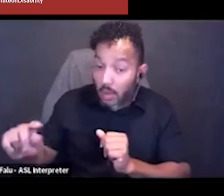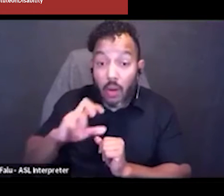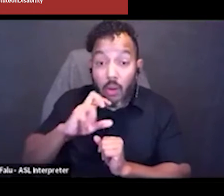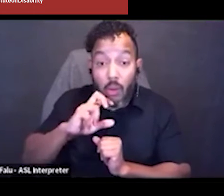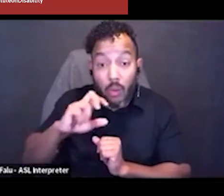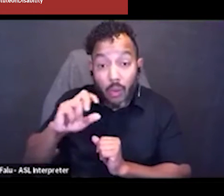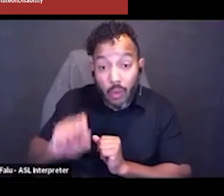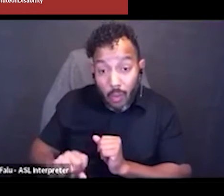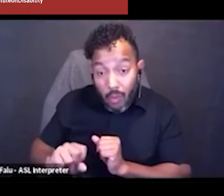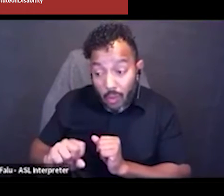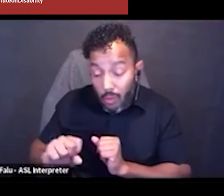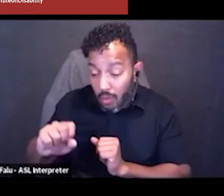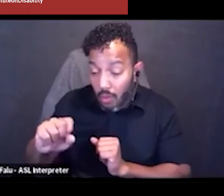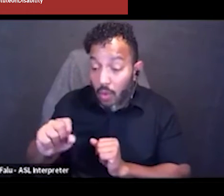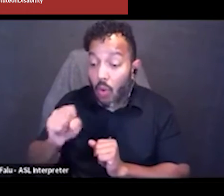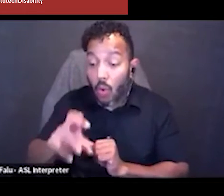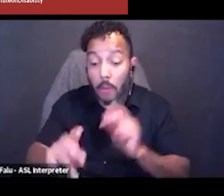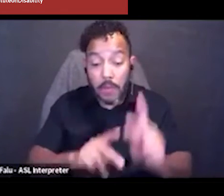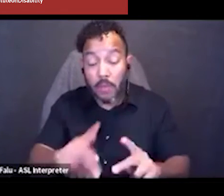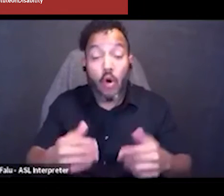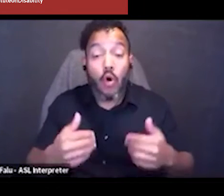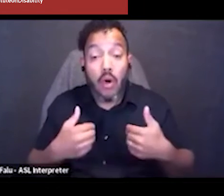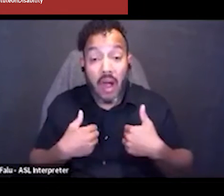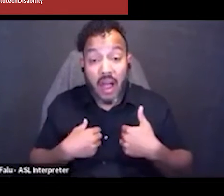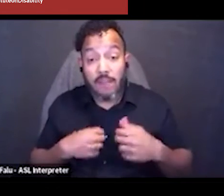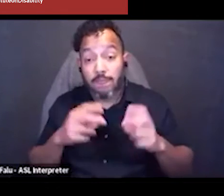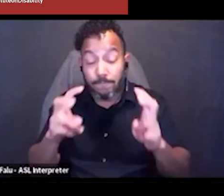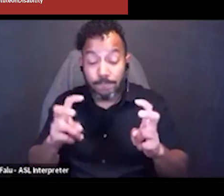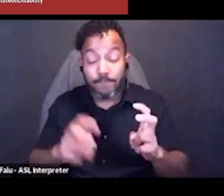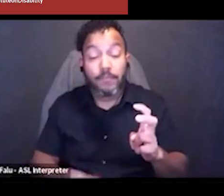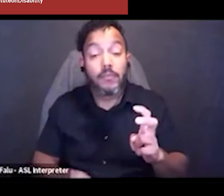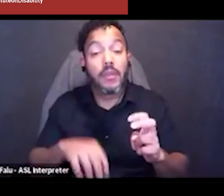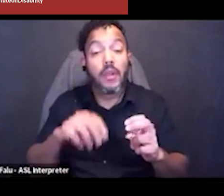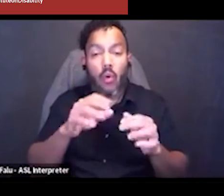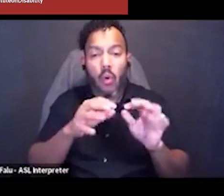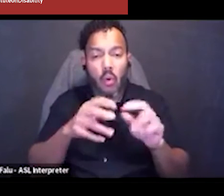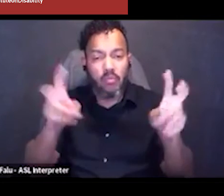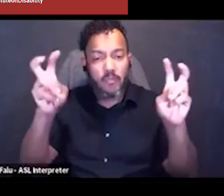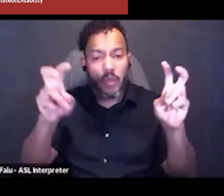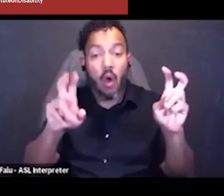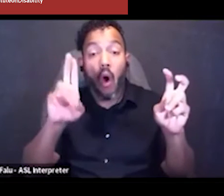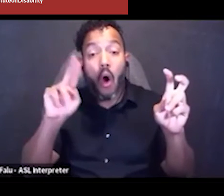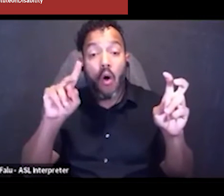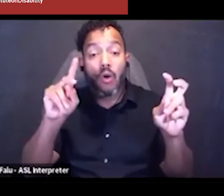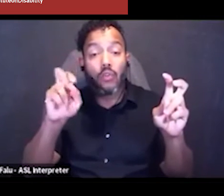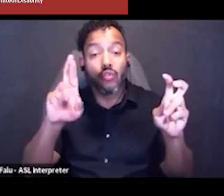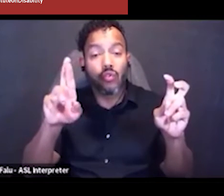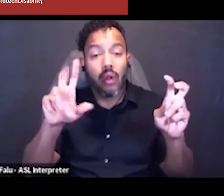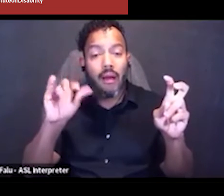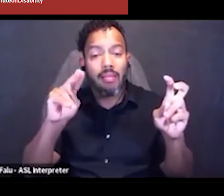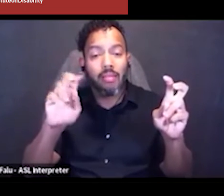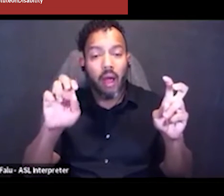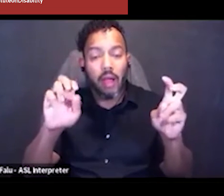have underlying conditions are the people who are dying in those facilities.